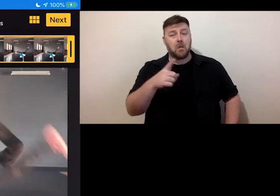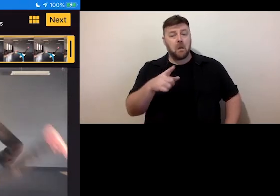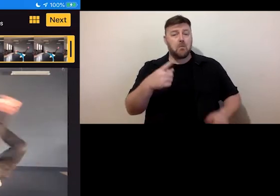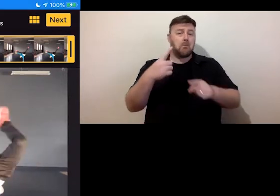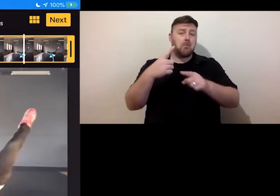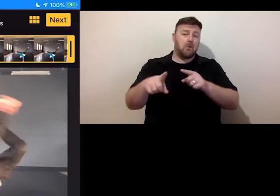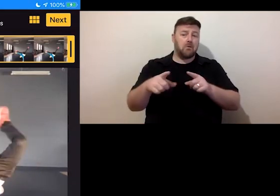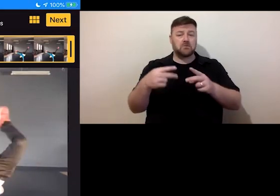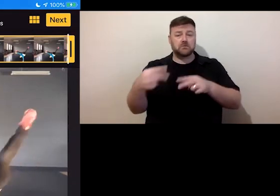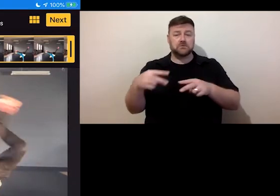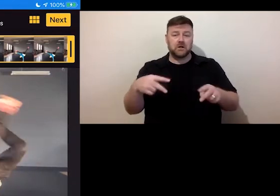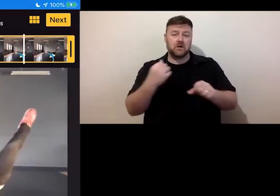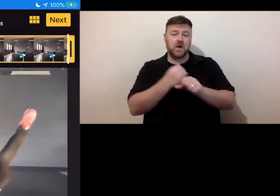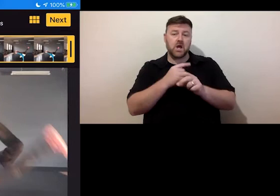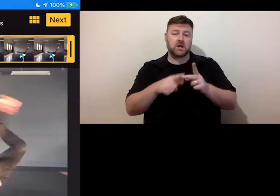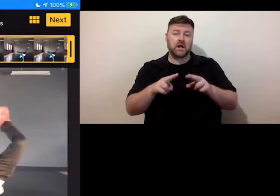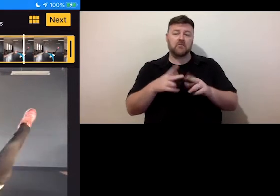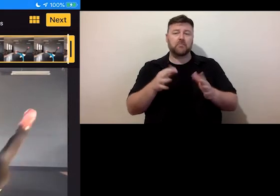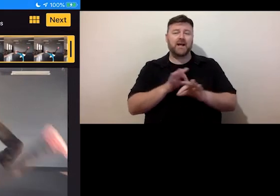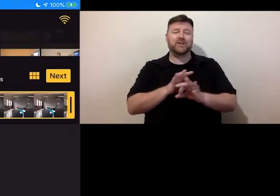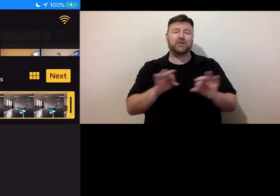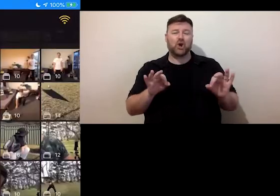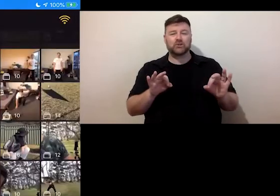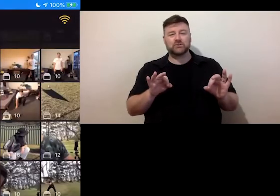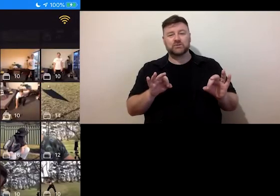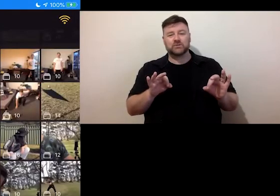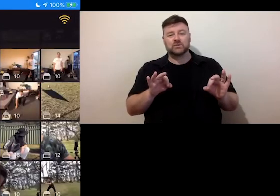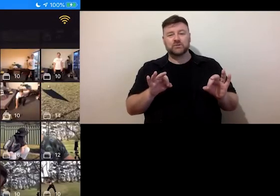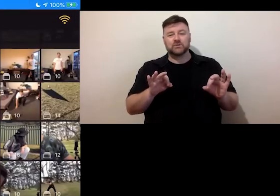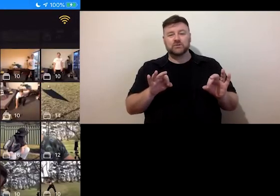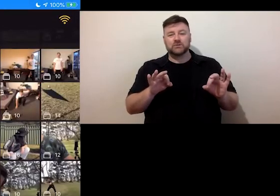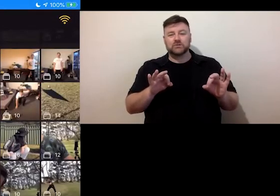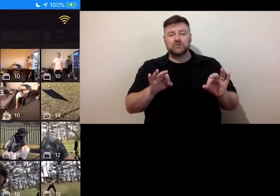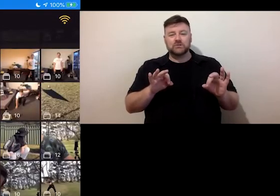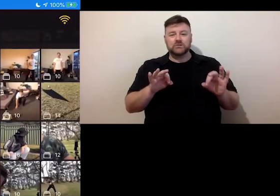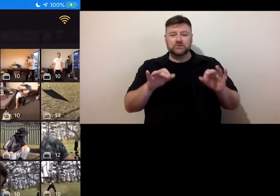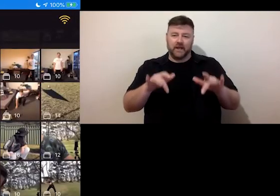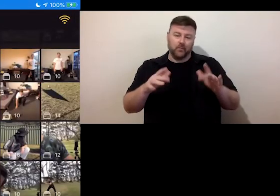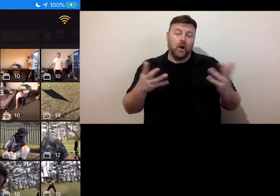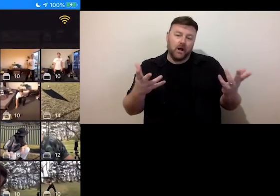what I would feel like - OK, here's two questions that I am always